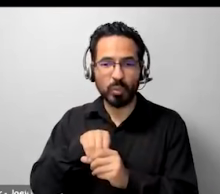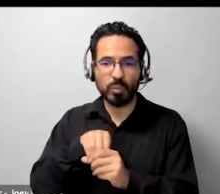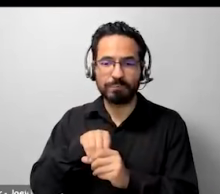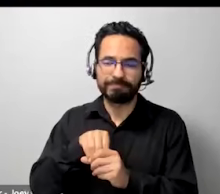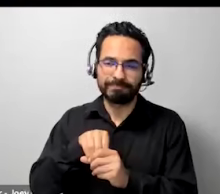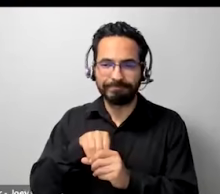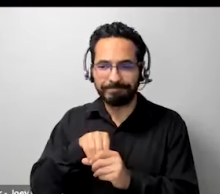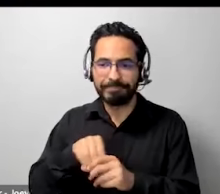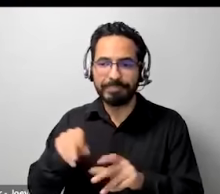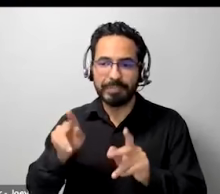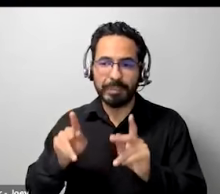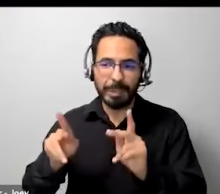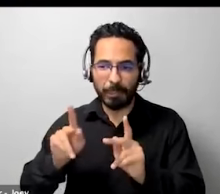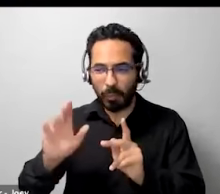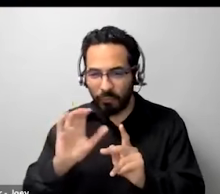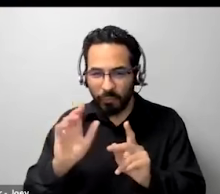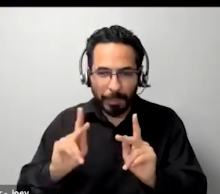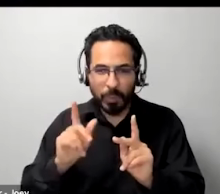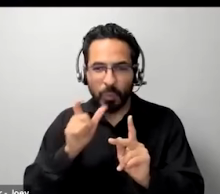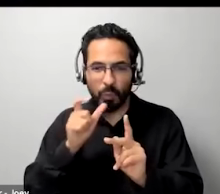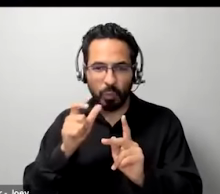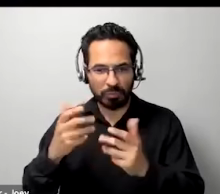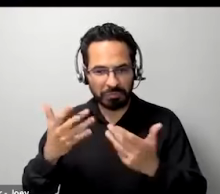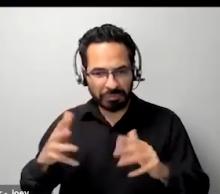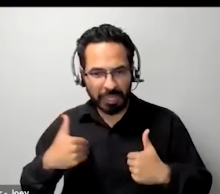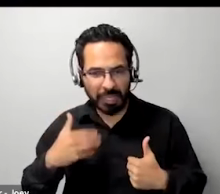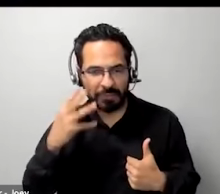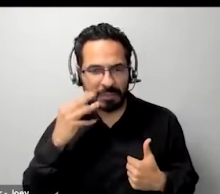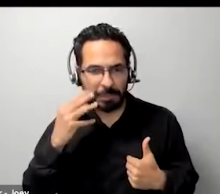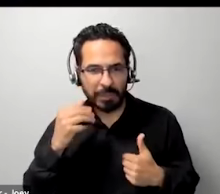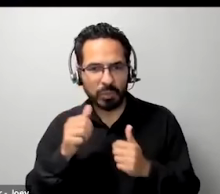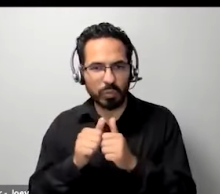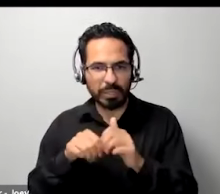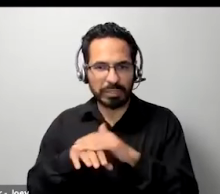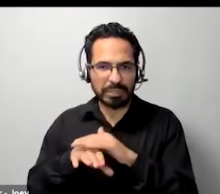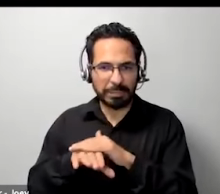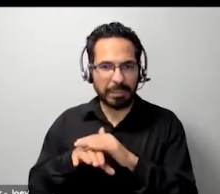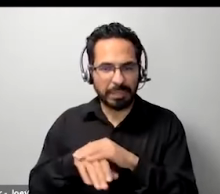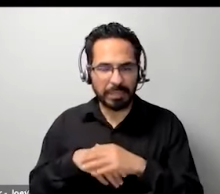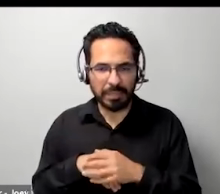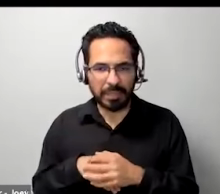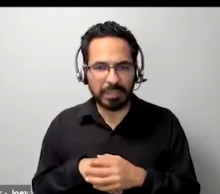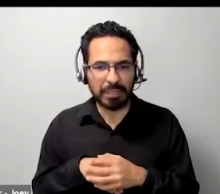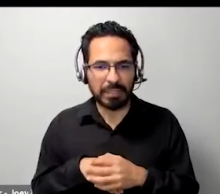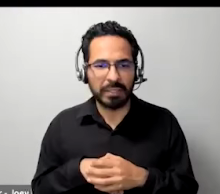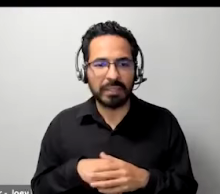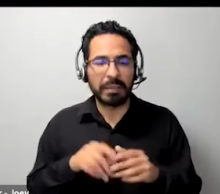in accessibility in our job descriptions. But what I do know is even if it's not there,